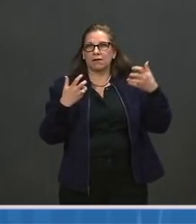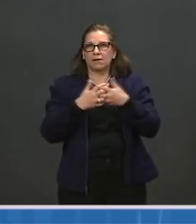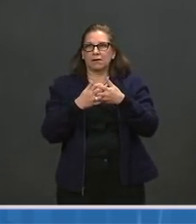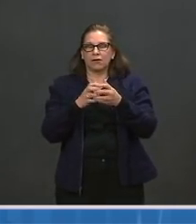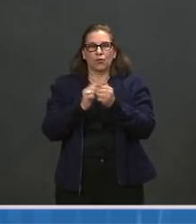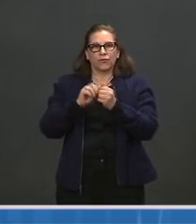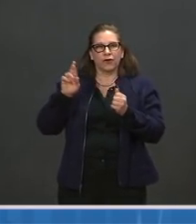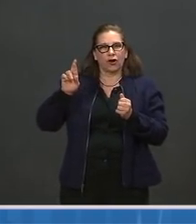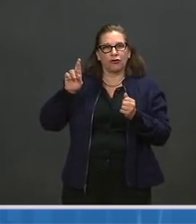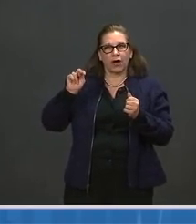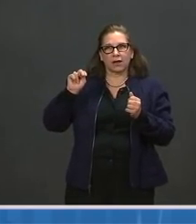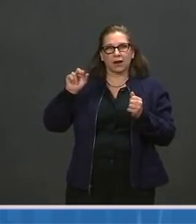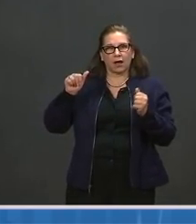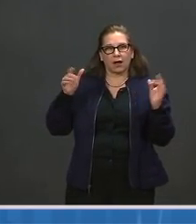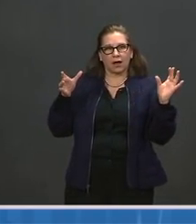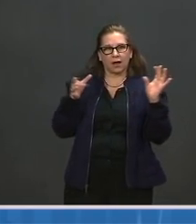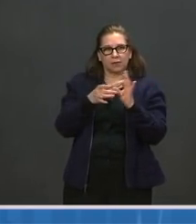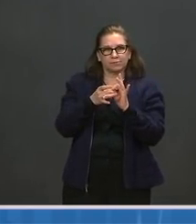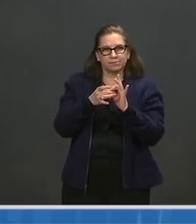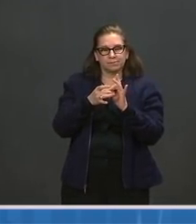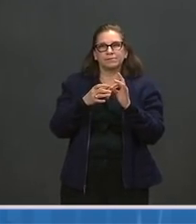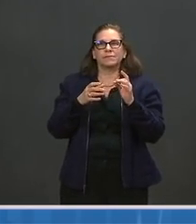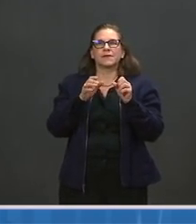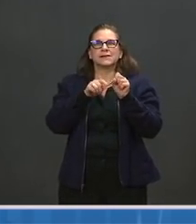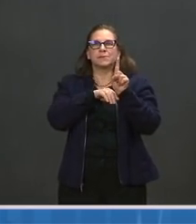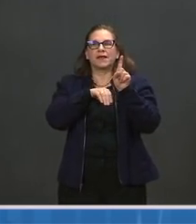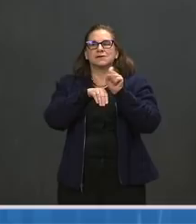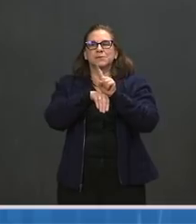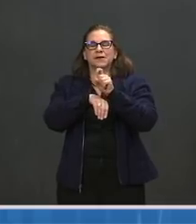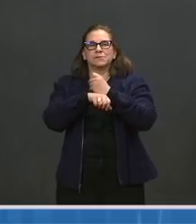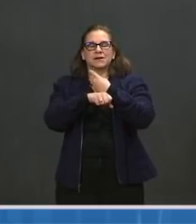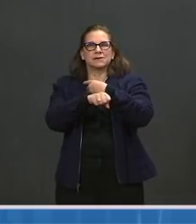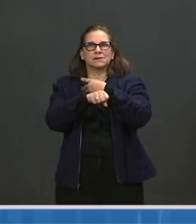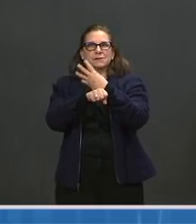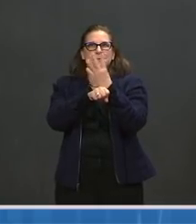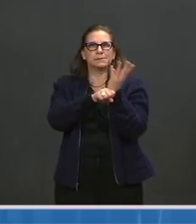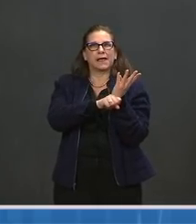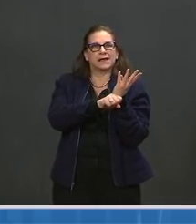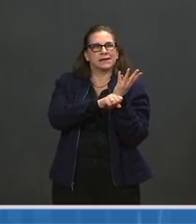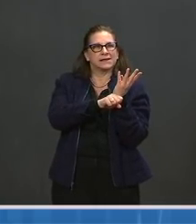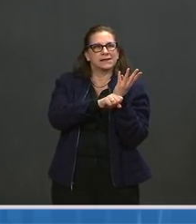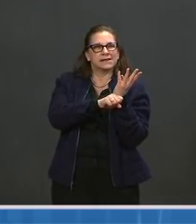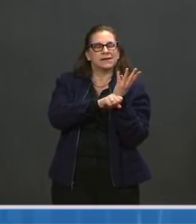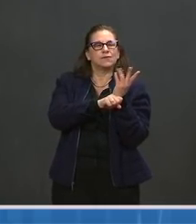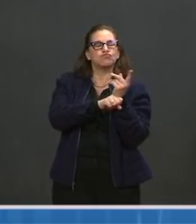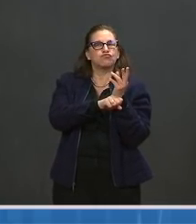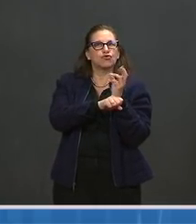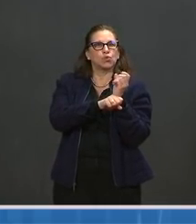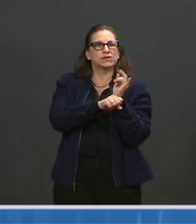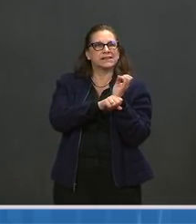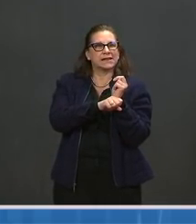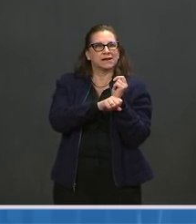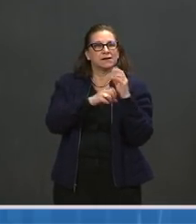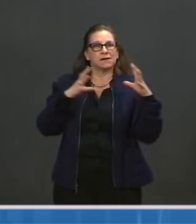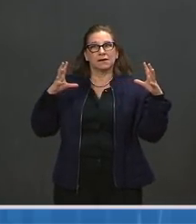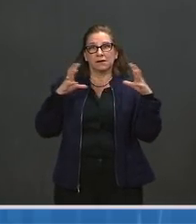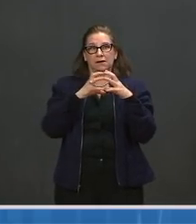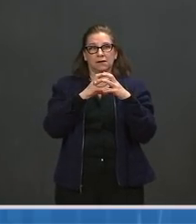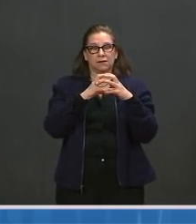which the body makes the immune response against. That is the fundamental mechanism of this platform. Next slide.